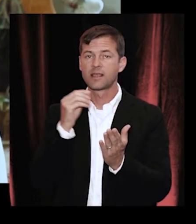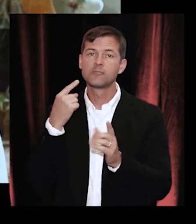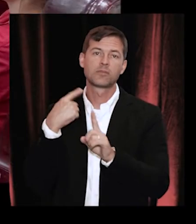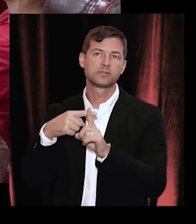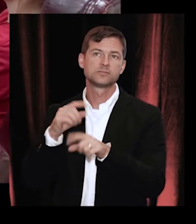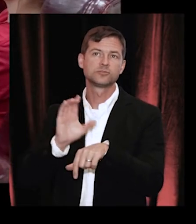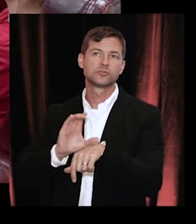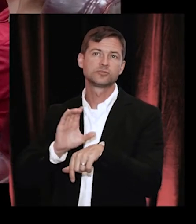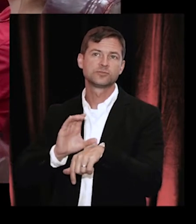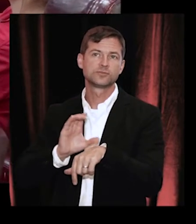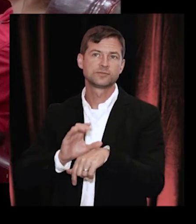"Cast your vote"